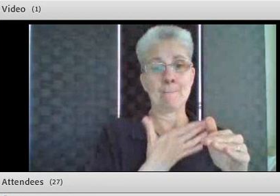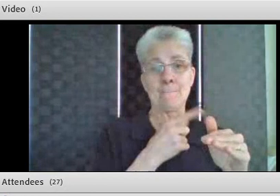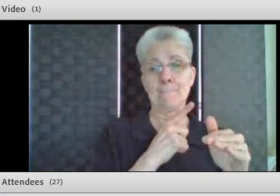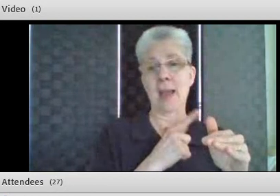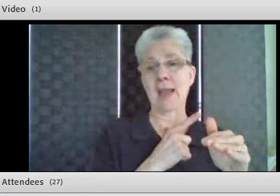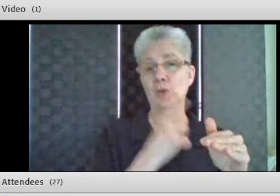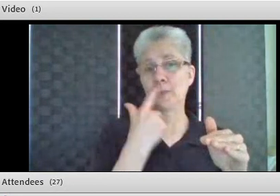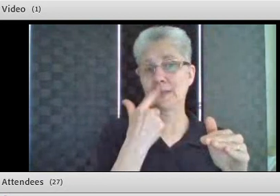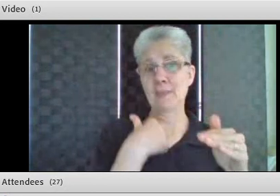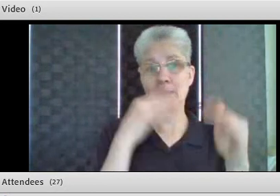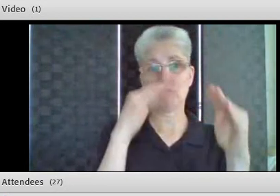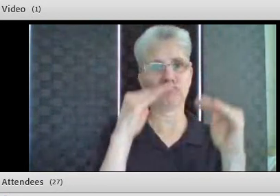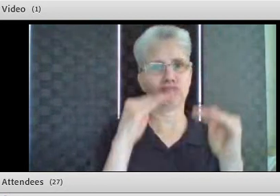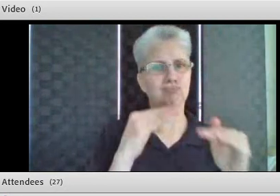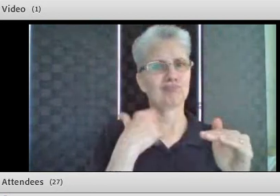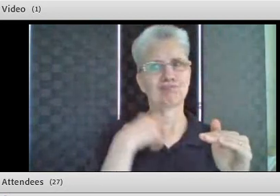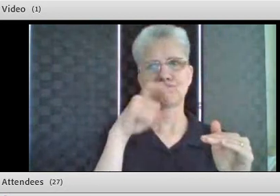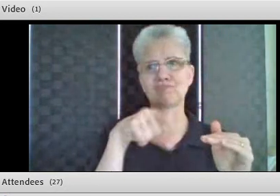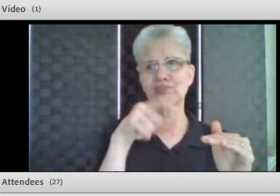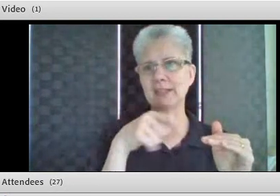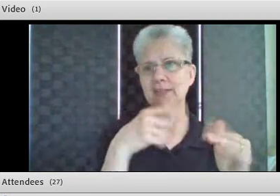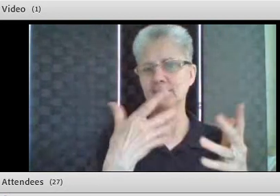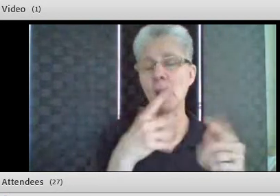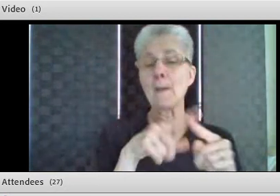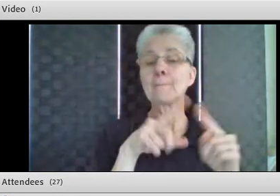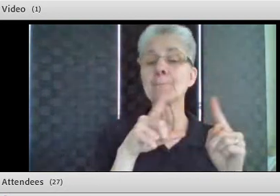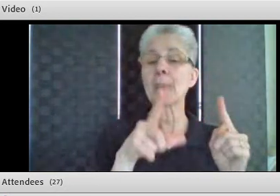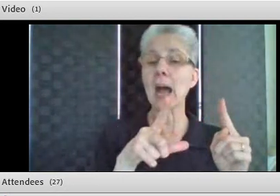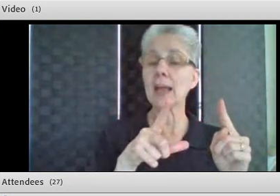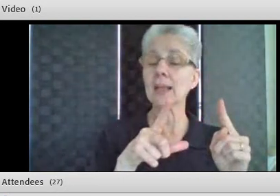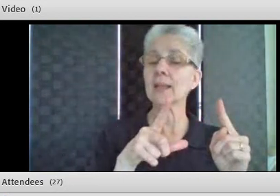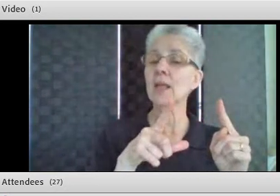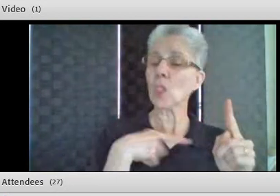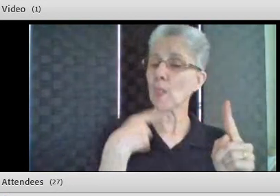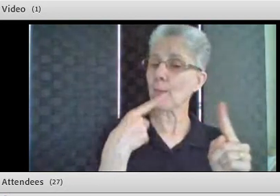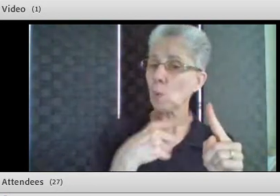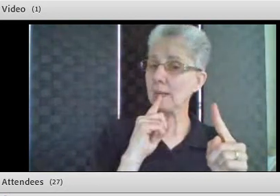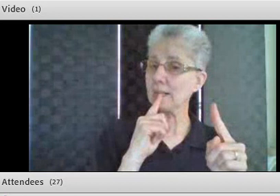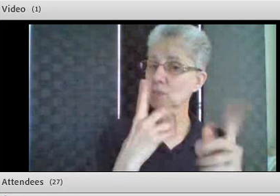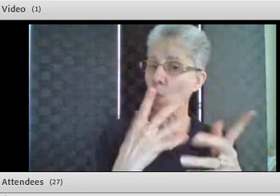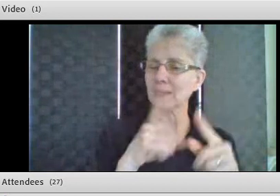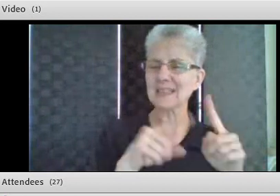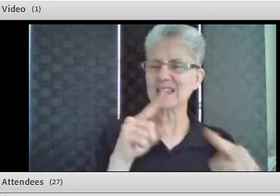and the minor and major, that's okay. Hilary: It's okay. Ryan: And that's okay, so... Hilary: You're not alone. Ryan: ...Pat, it's my turn to dumb it down